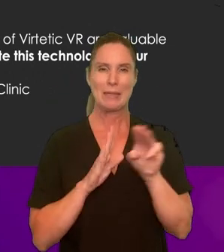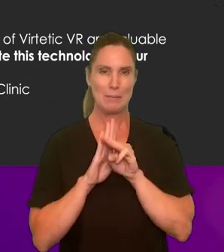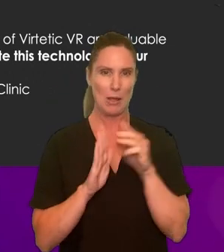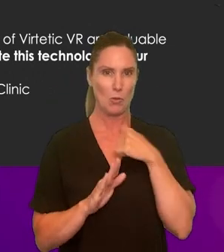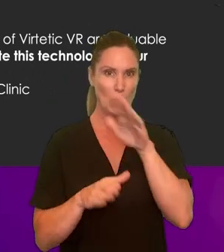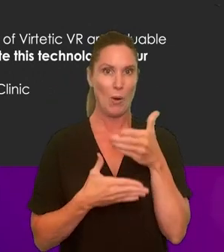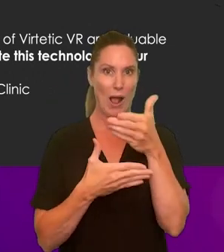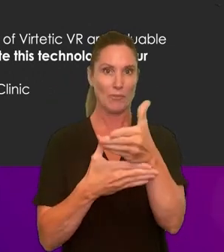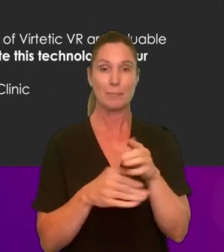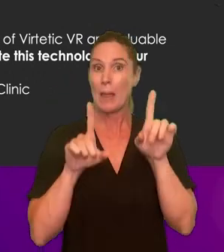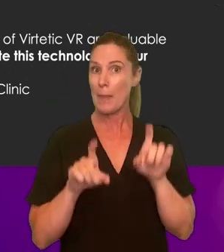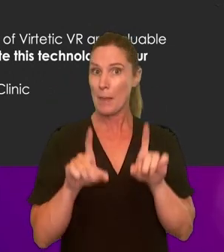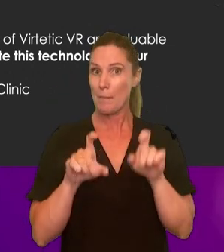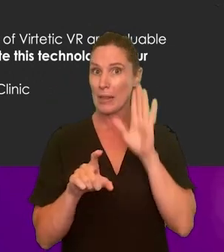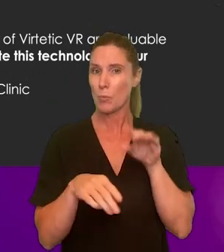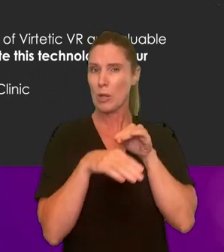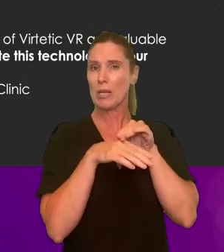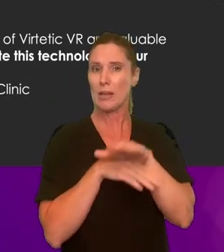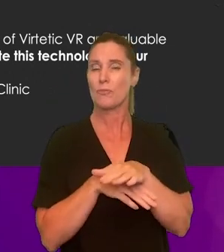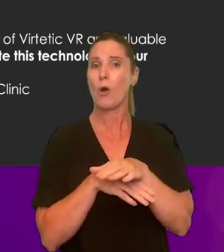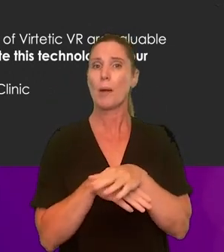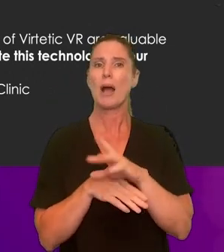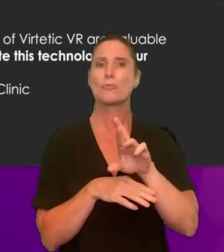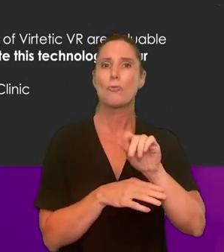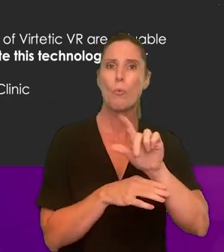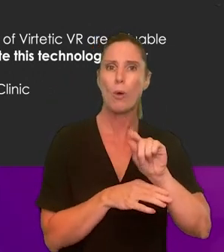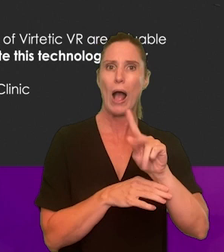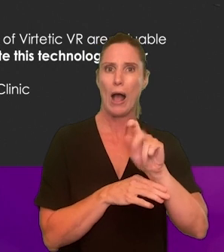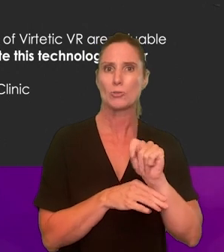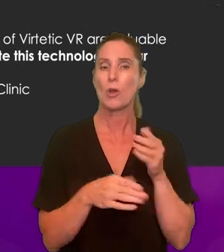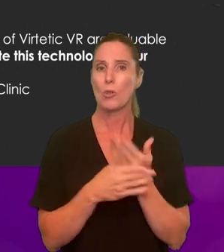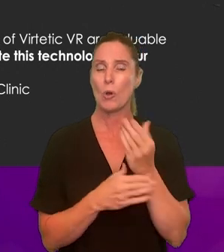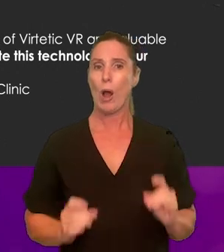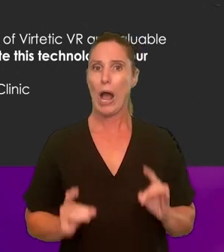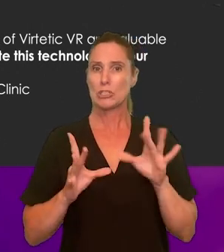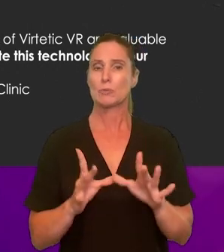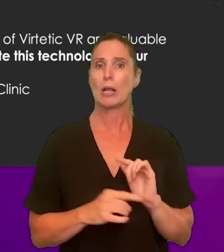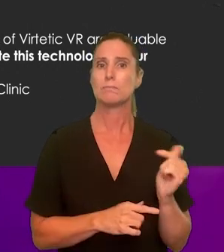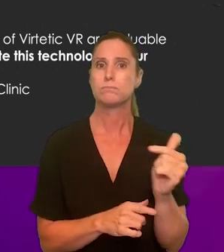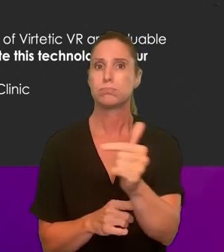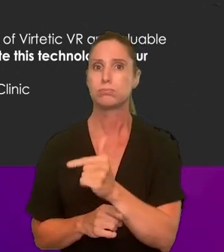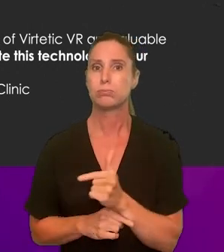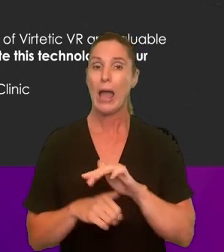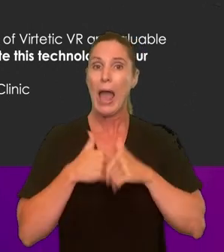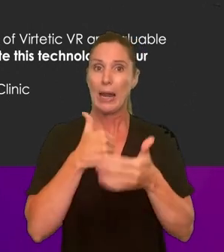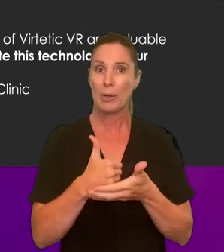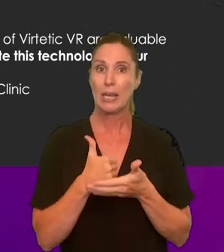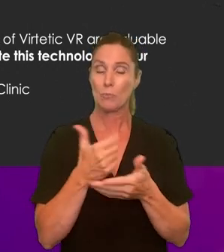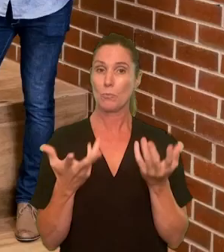These pilots will inform our commercial roll-out throughout Australia and how we can work with Ottobock to bring our offerings to the world.